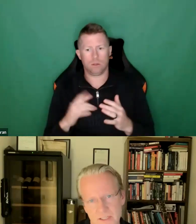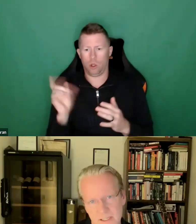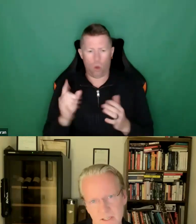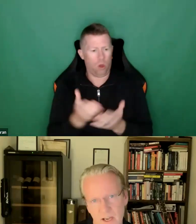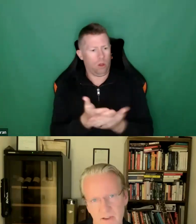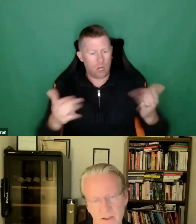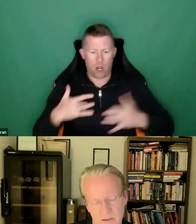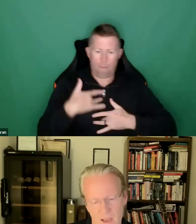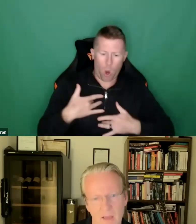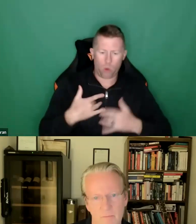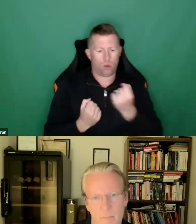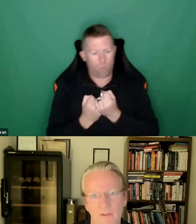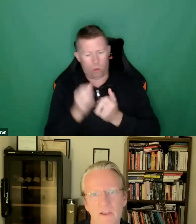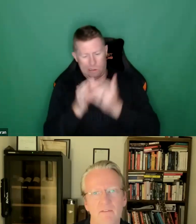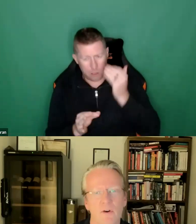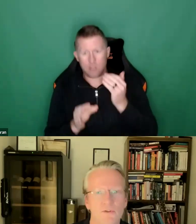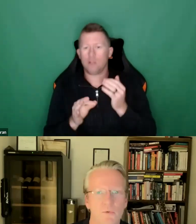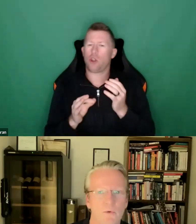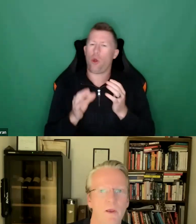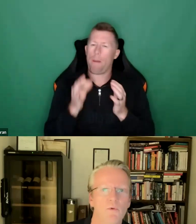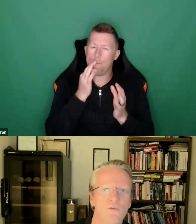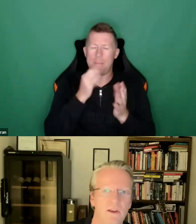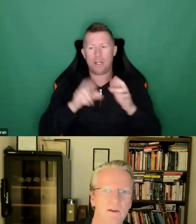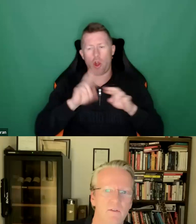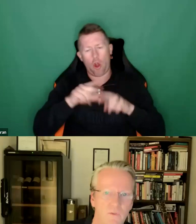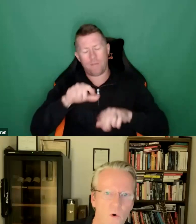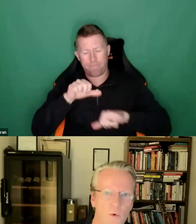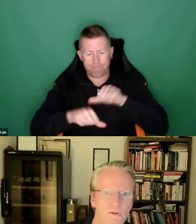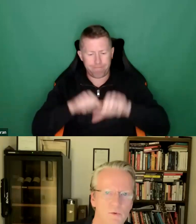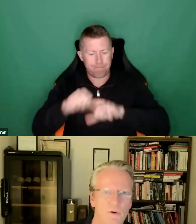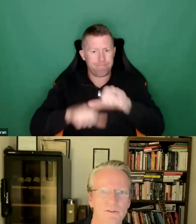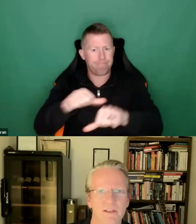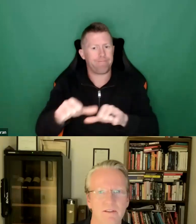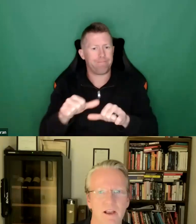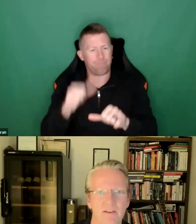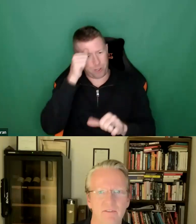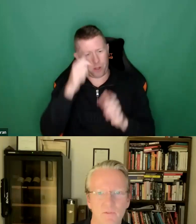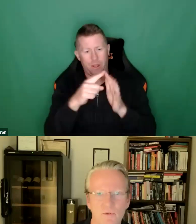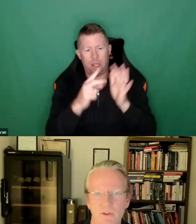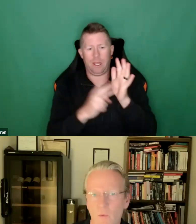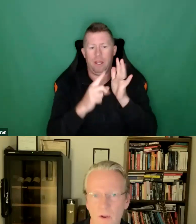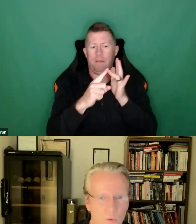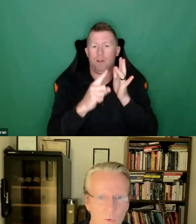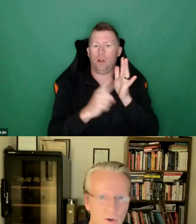could have schools that are taking more into consideration the child and a holistic way of looking at education and particularly